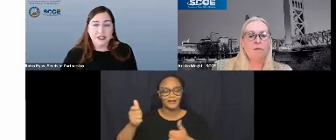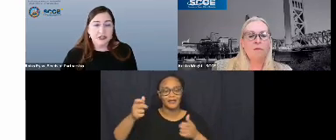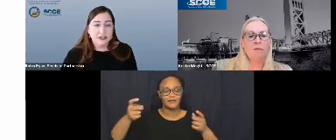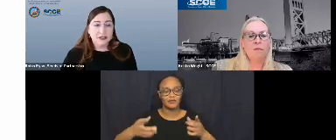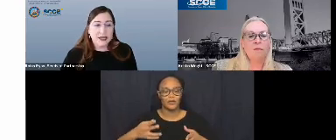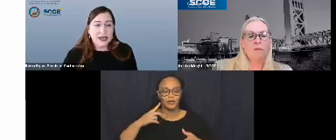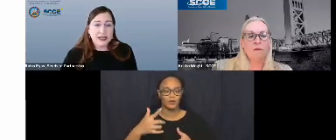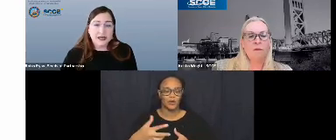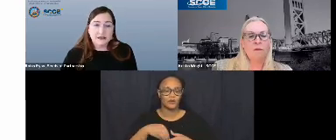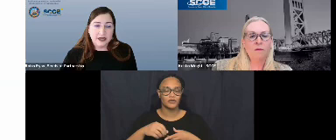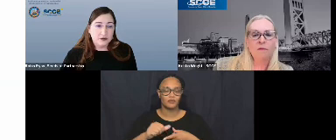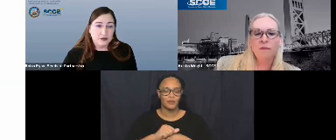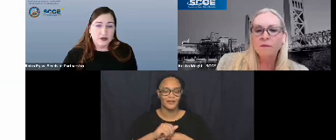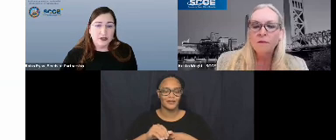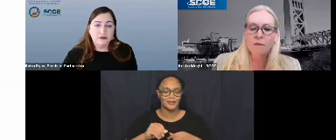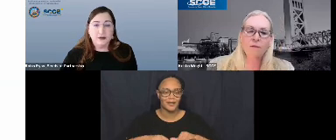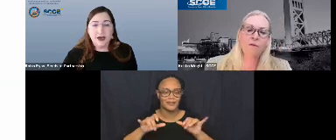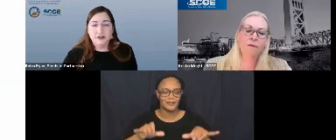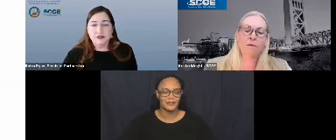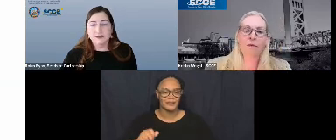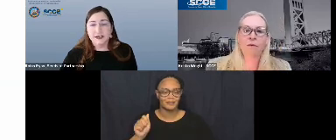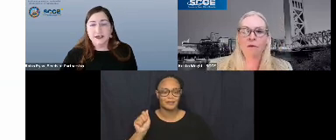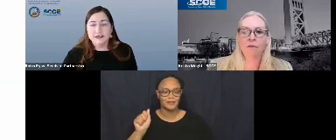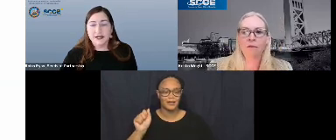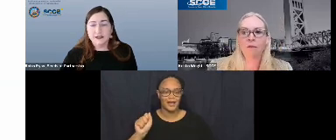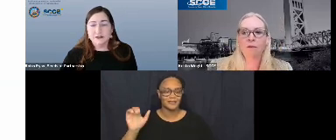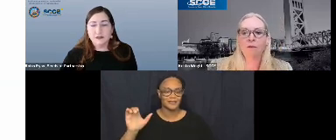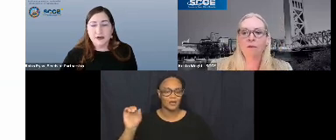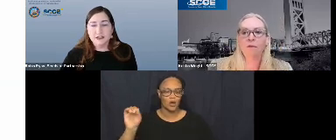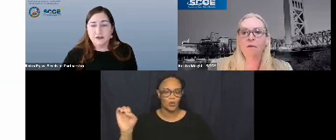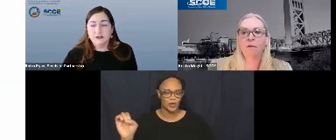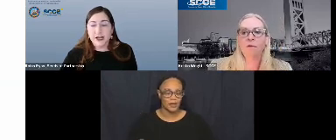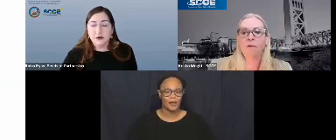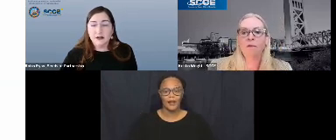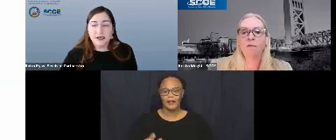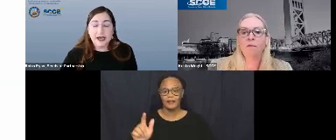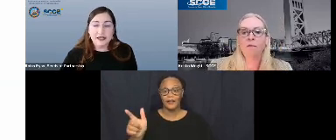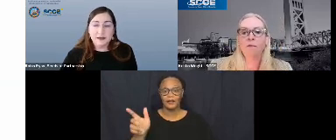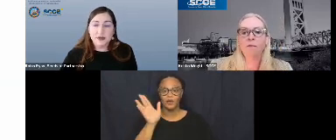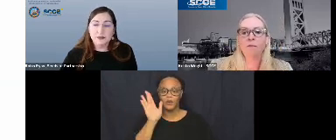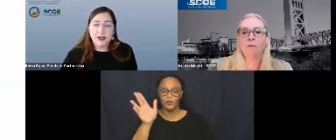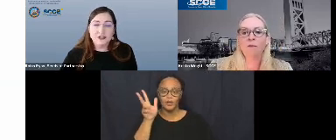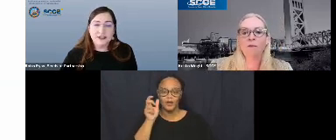of Education. And later we'll hear from Heather DiFede, executive director of high quality IEP